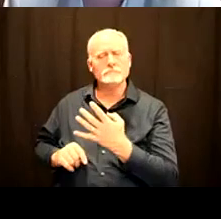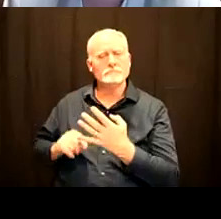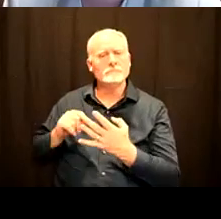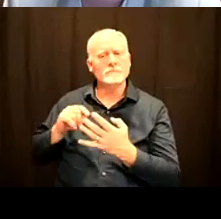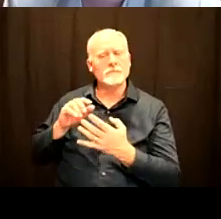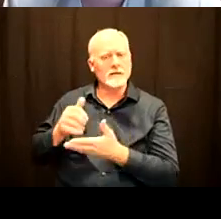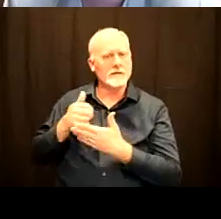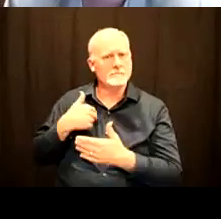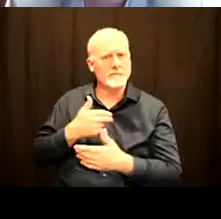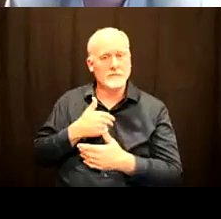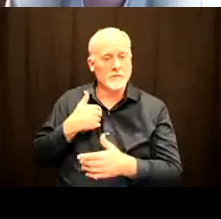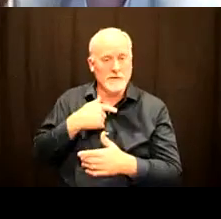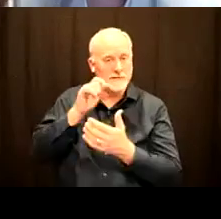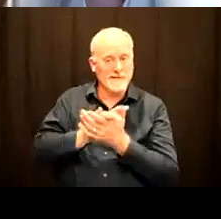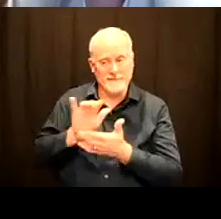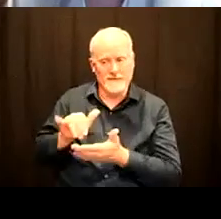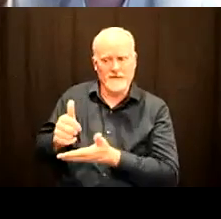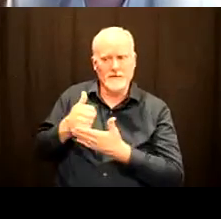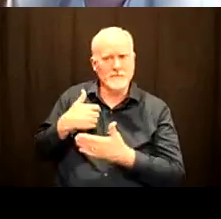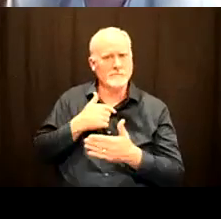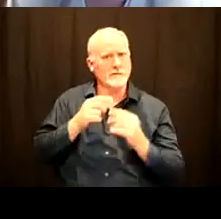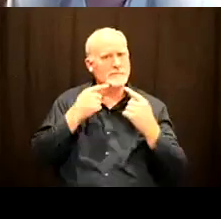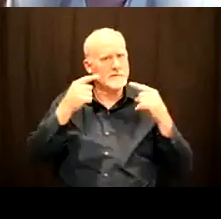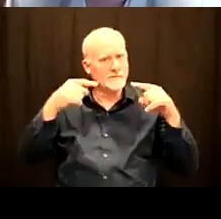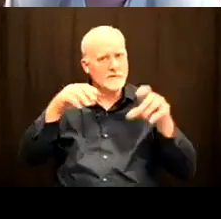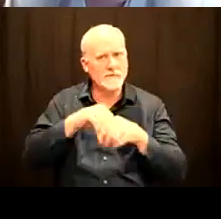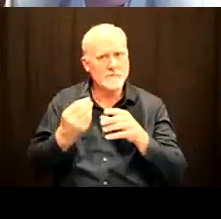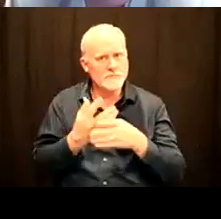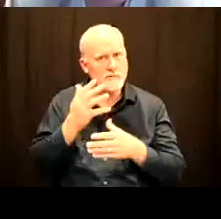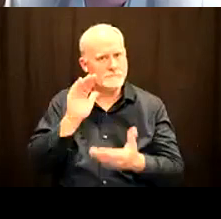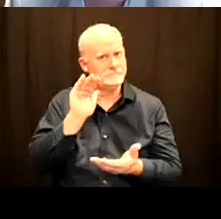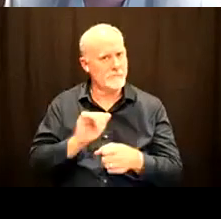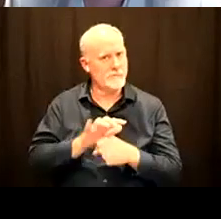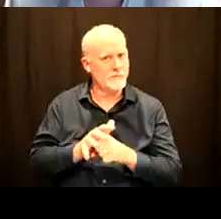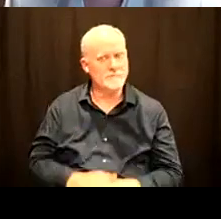we believe poises us for success in the spring with that i will turn it over to